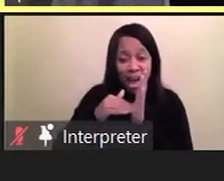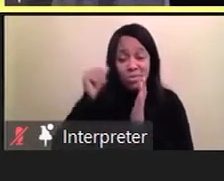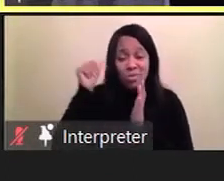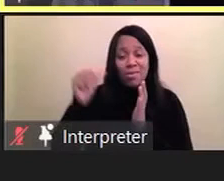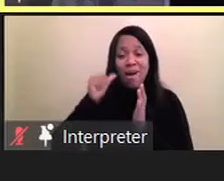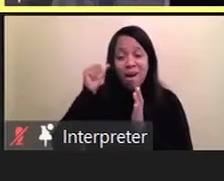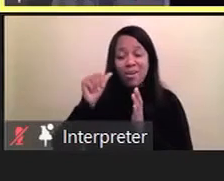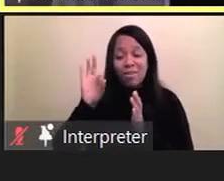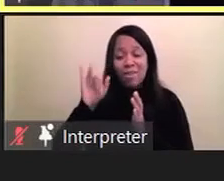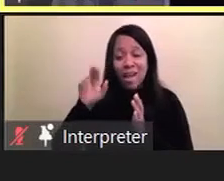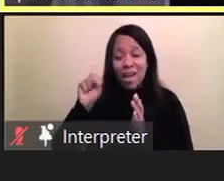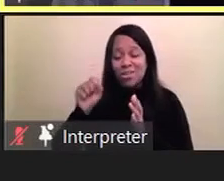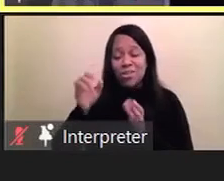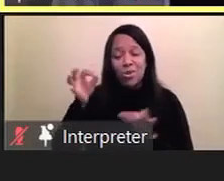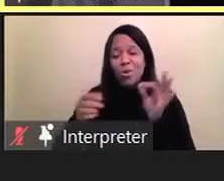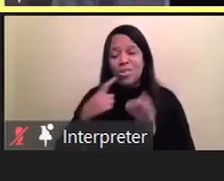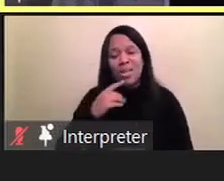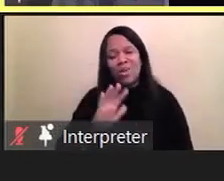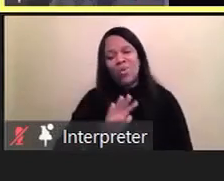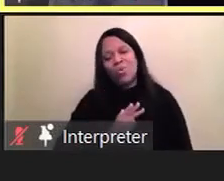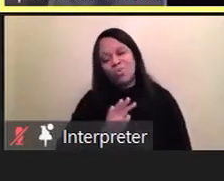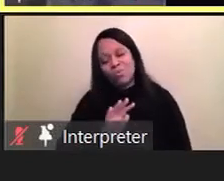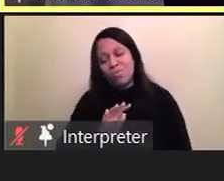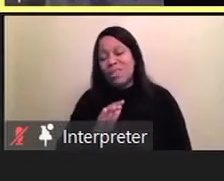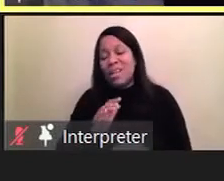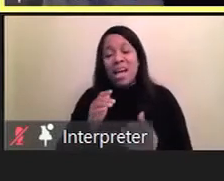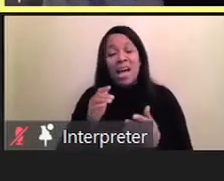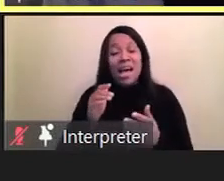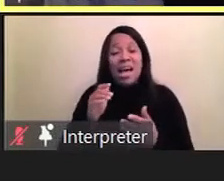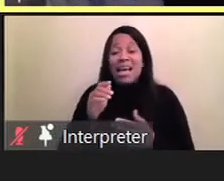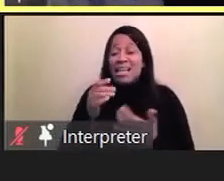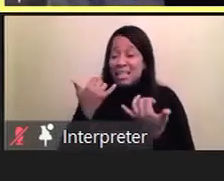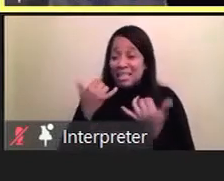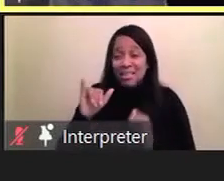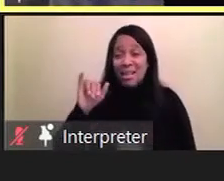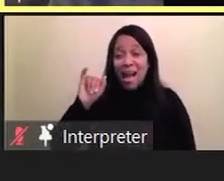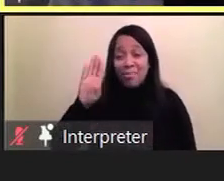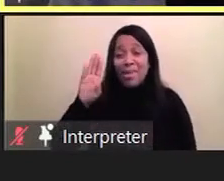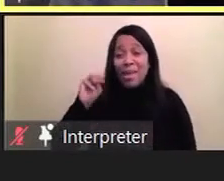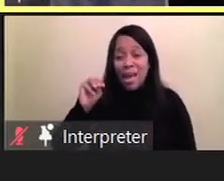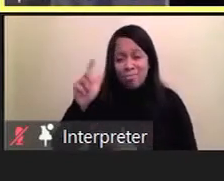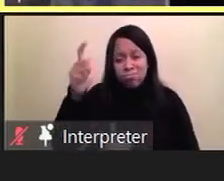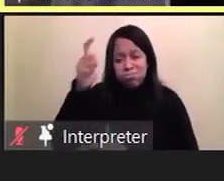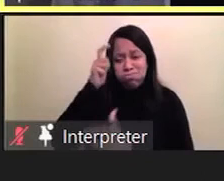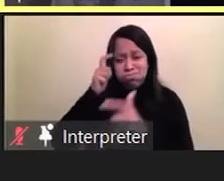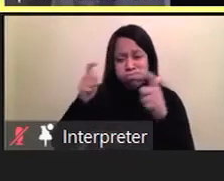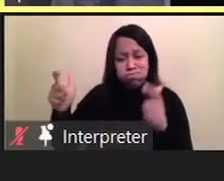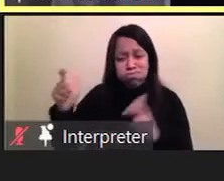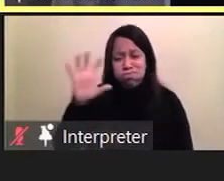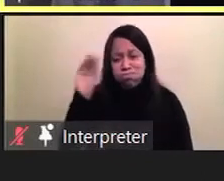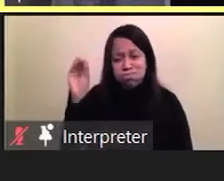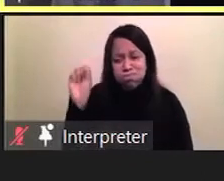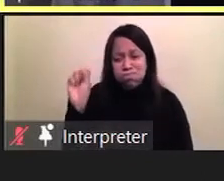And the court said, even for a company the size of IBM, the first bullet point, even if the company has